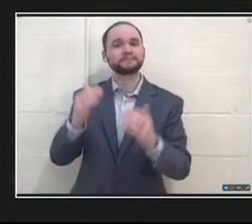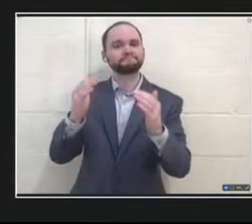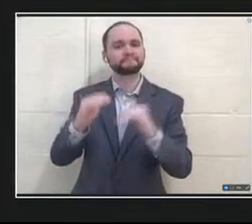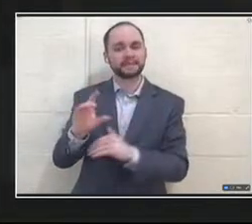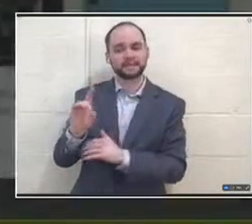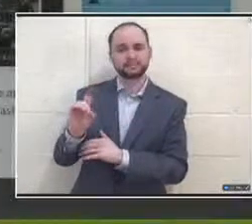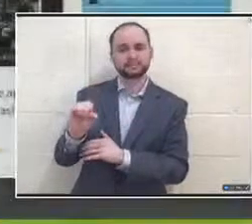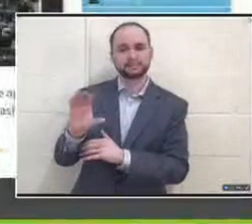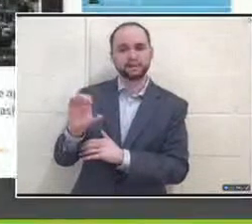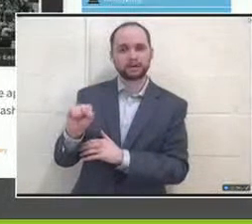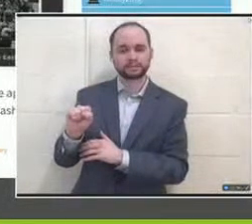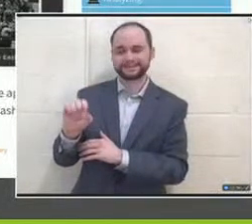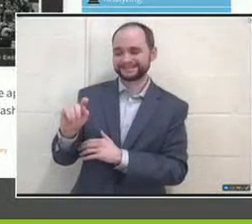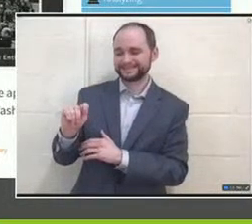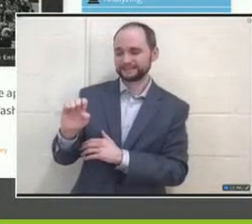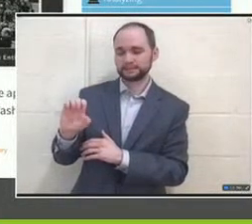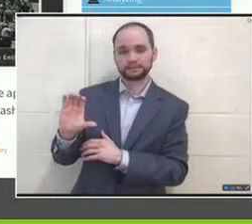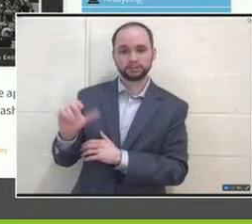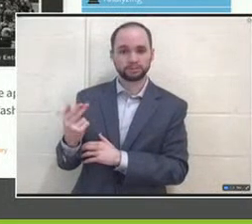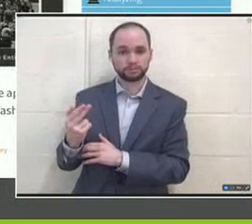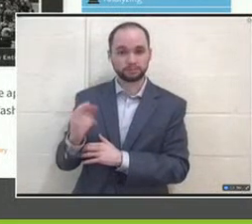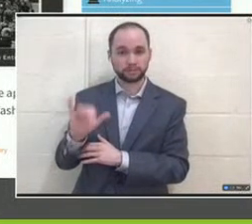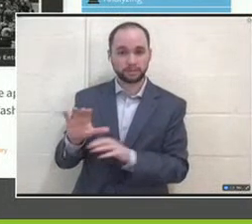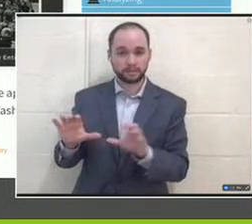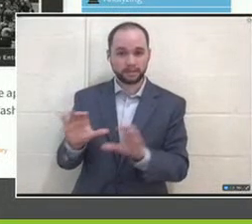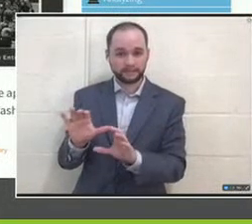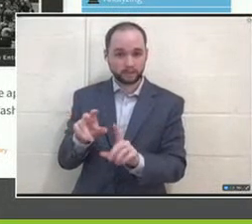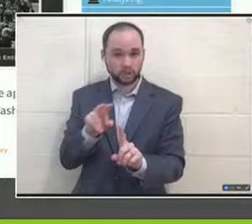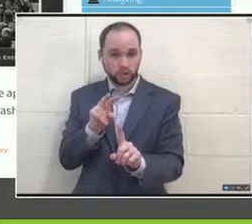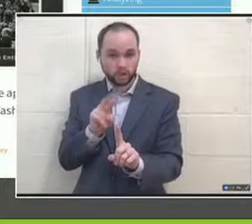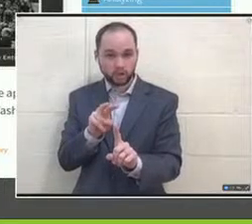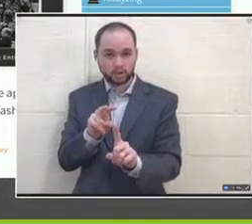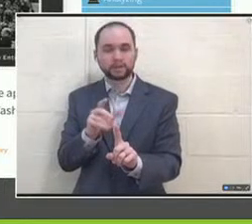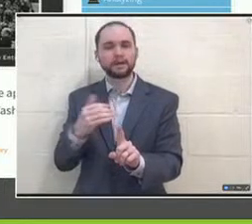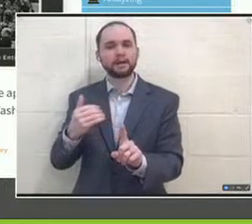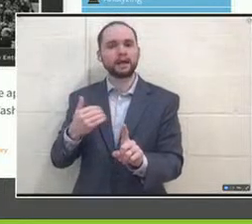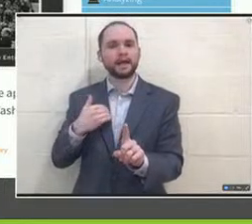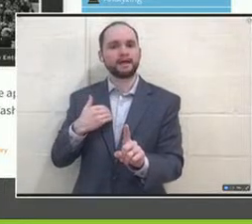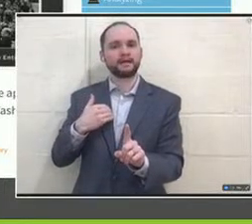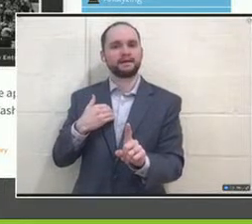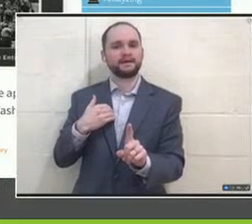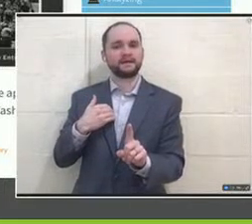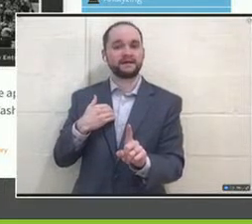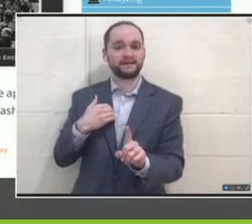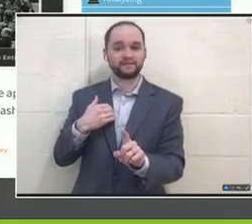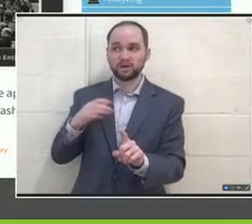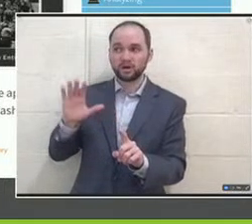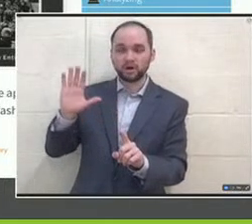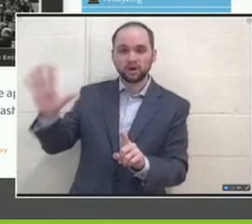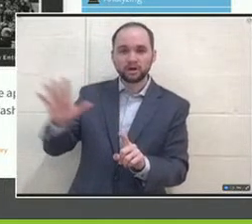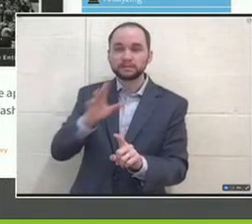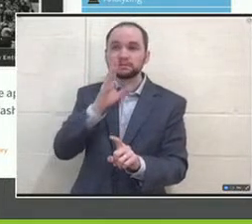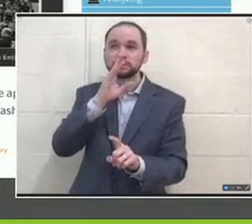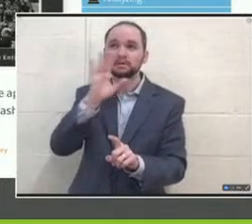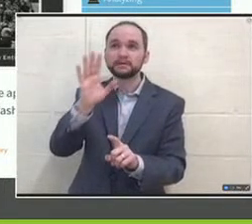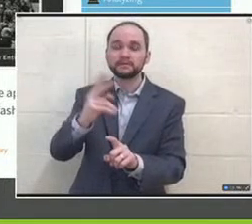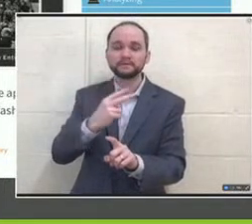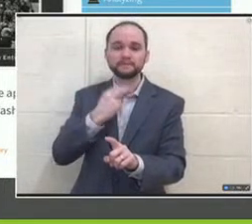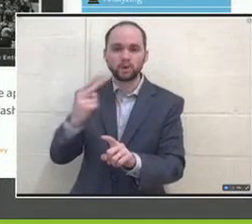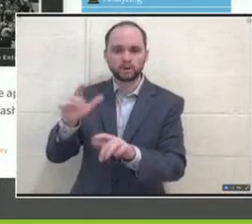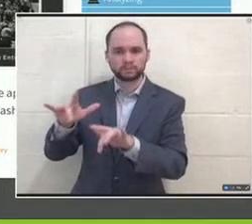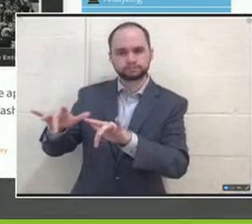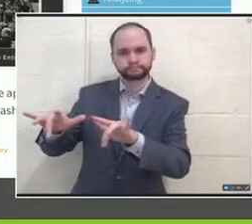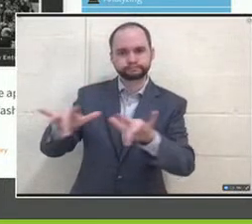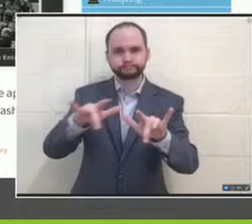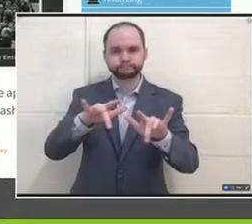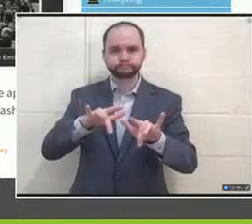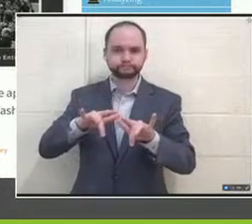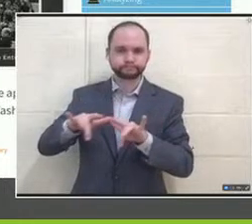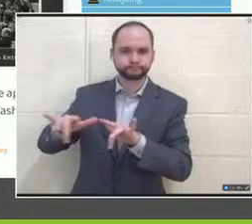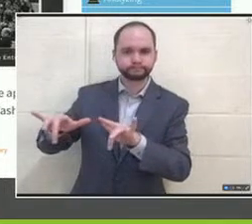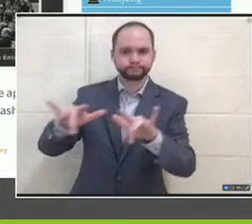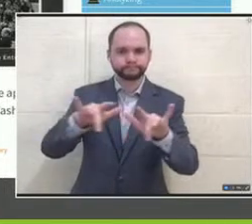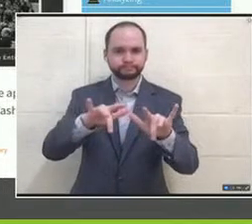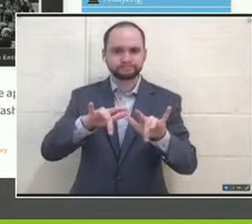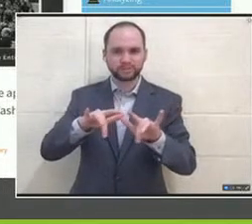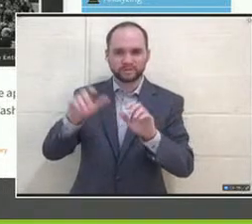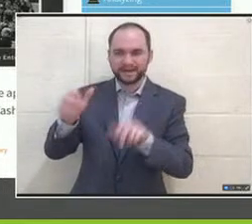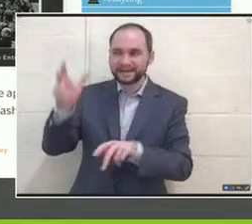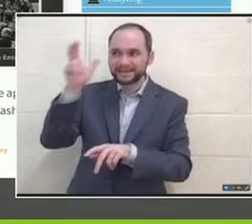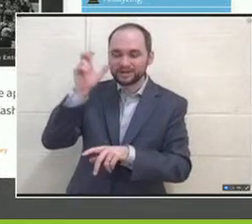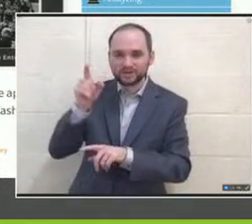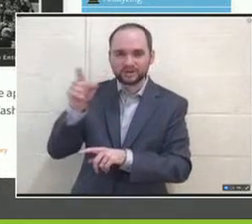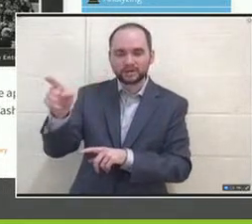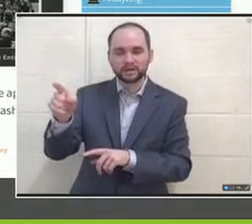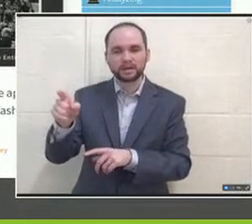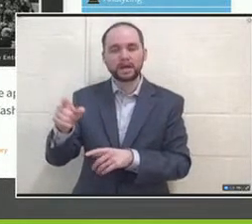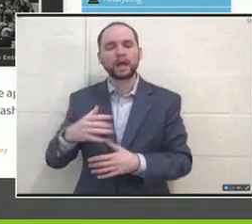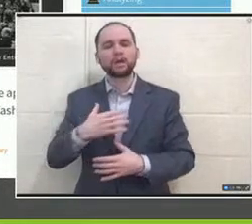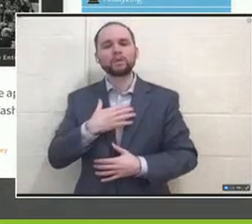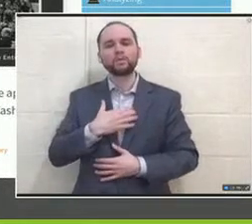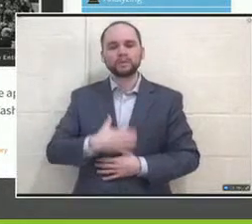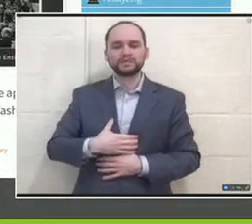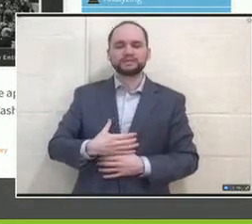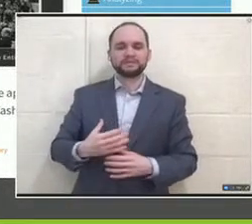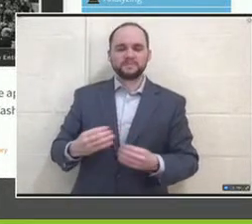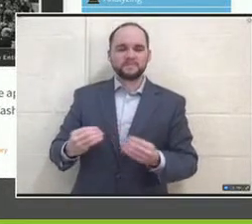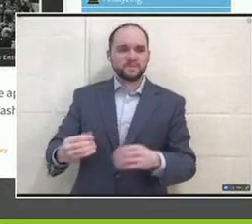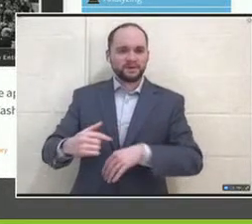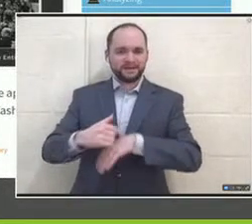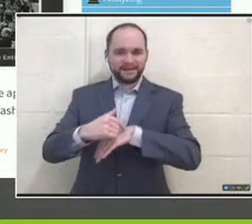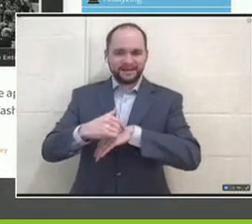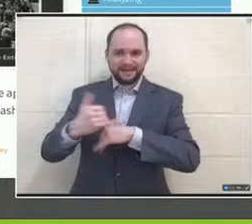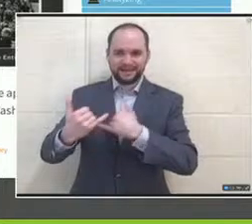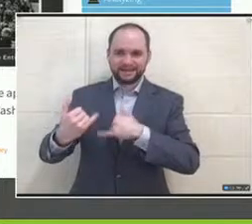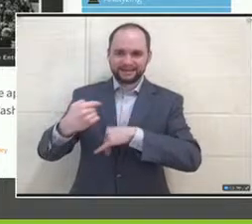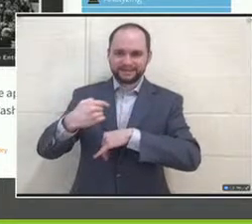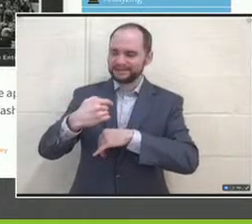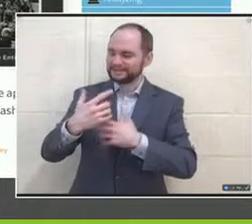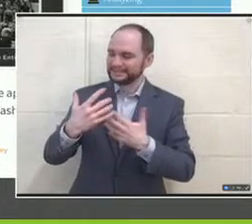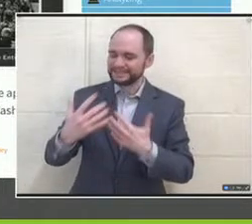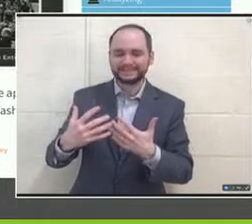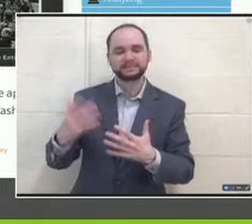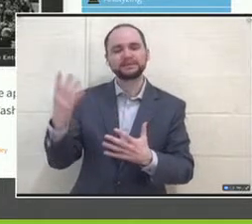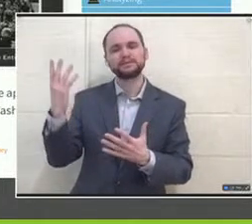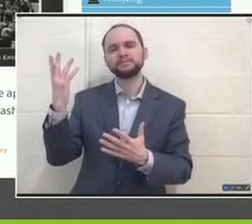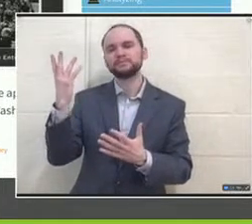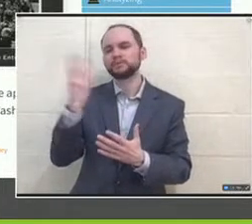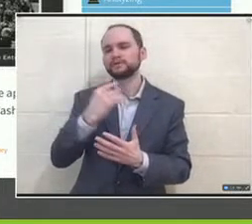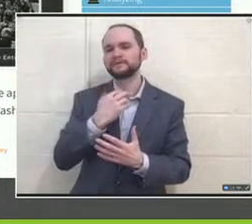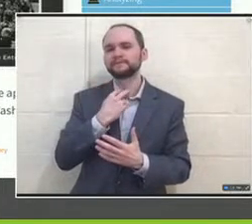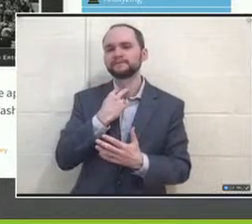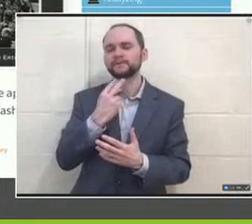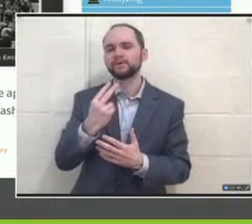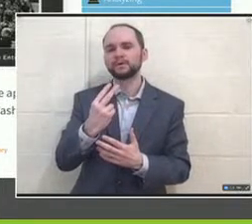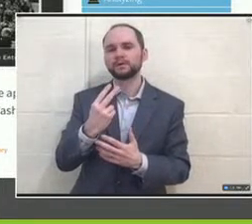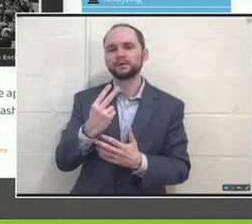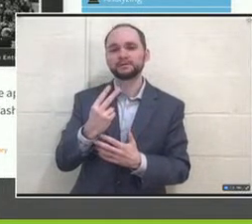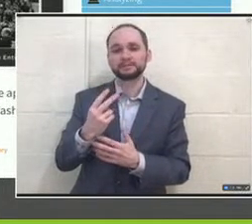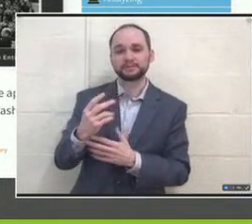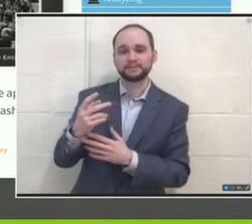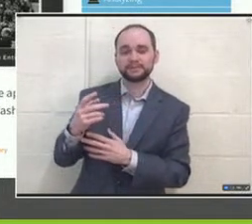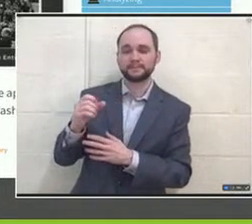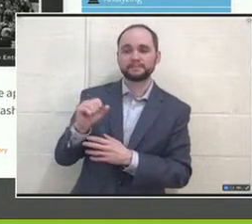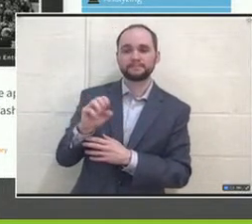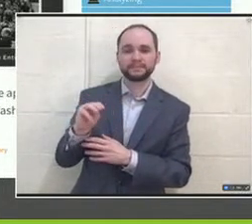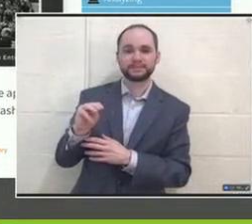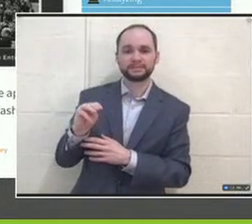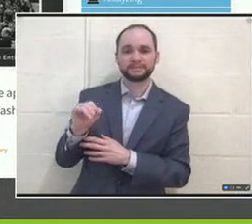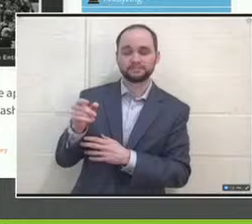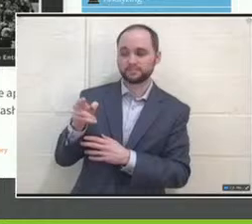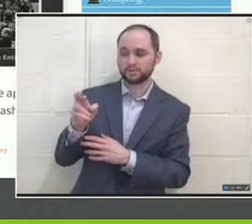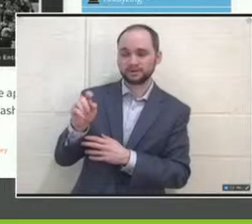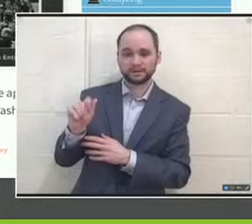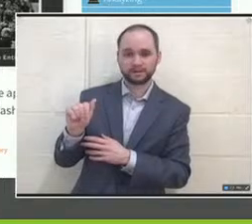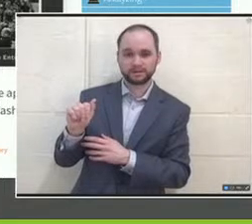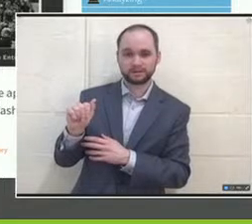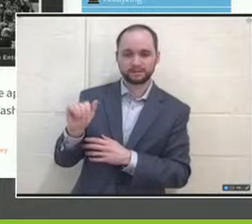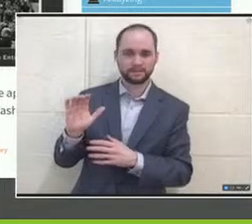It does have the sound recording from that concert. I wish we had more time because Ms. Pirtle has a beautiful voice. But do check out this activity